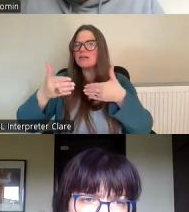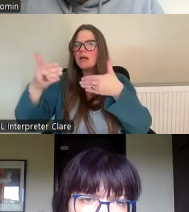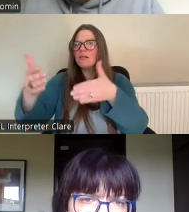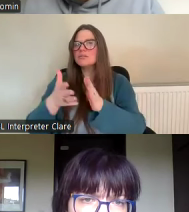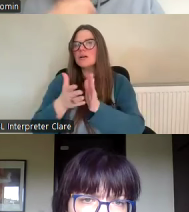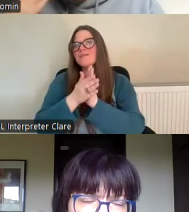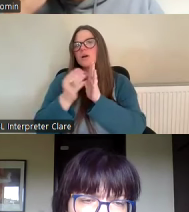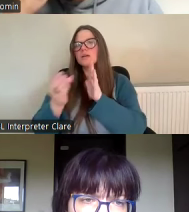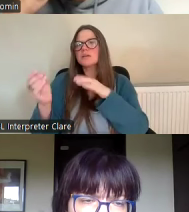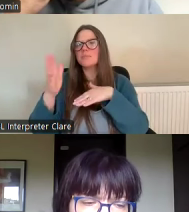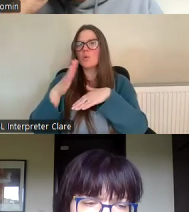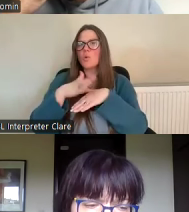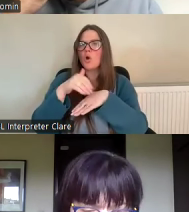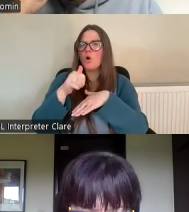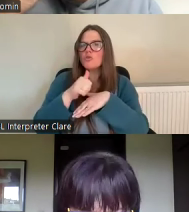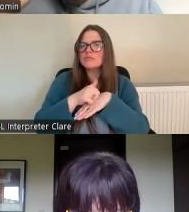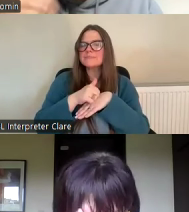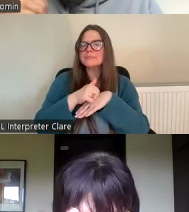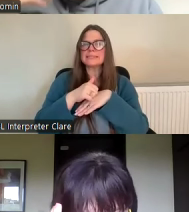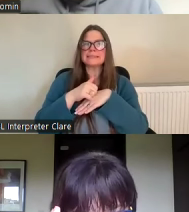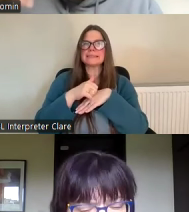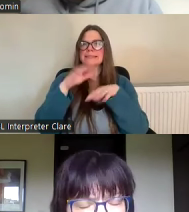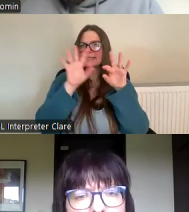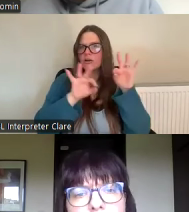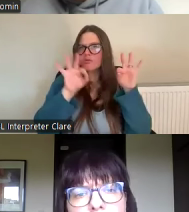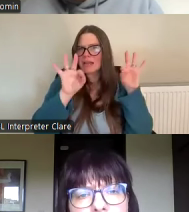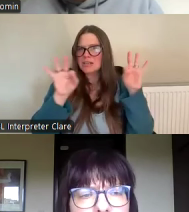things like Christmas decorations, or things that are very seasonal.